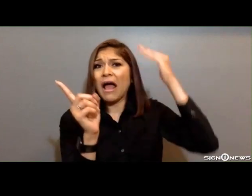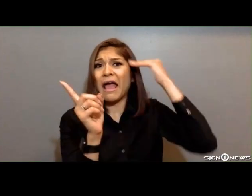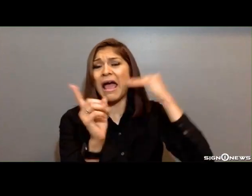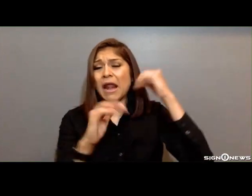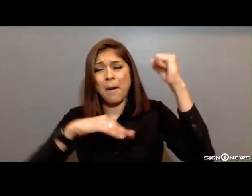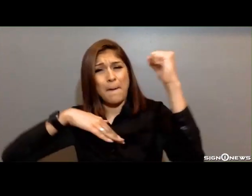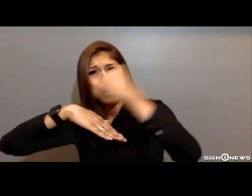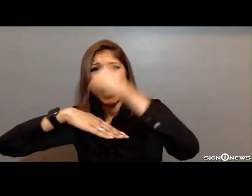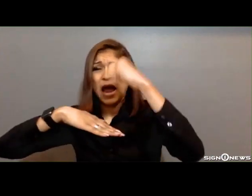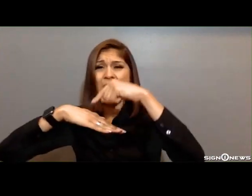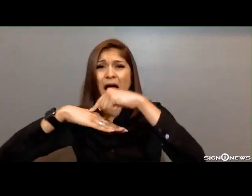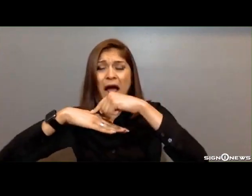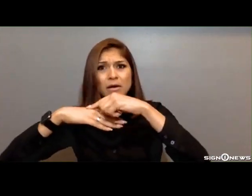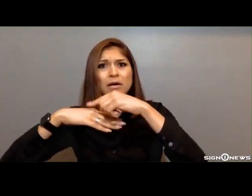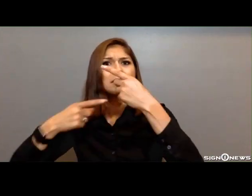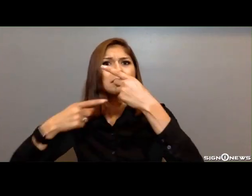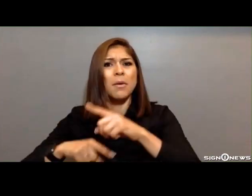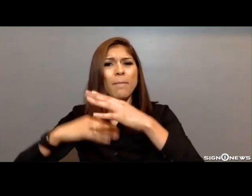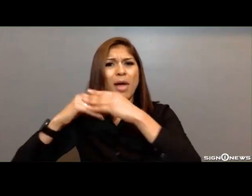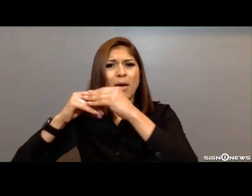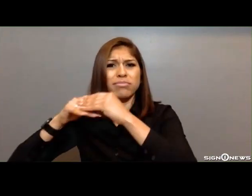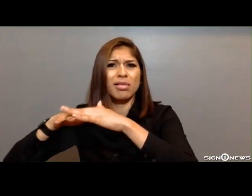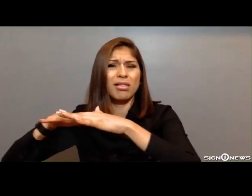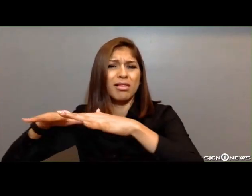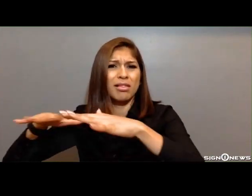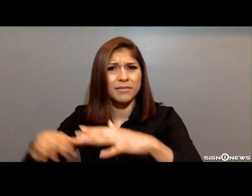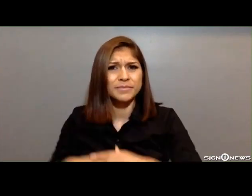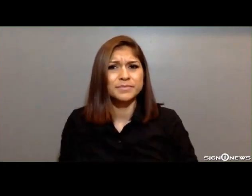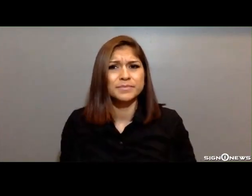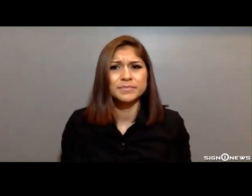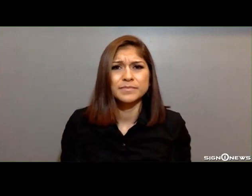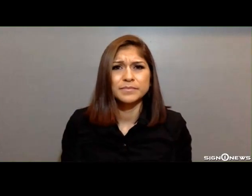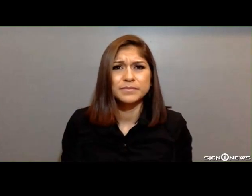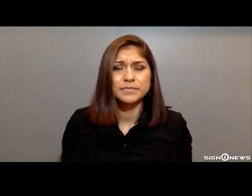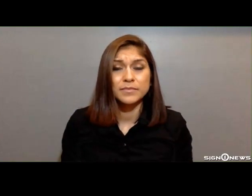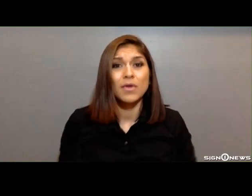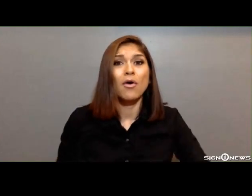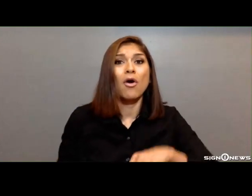backward before landing on the pavement, where blood pooled around his head.